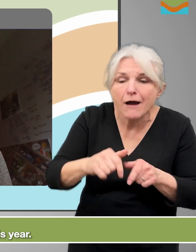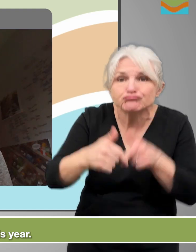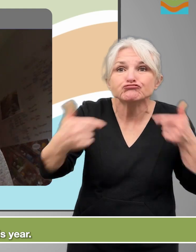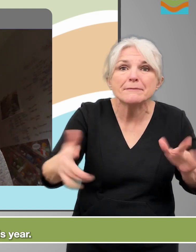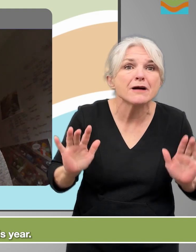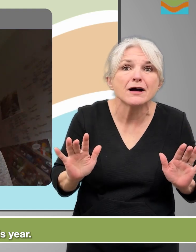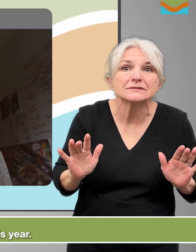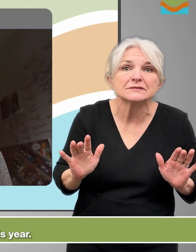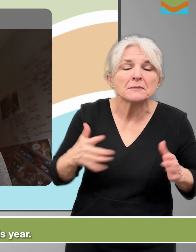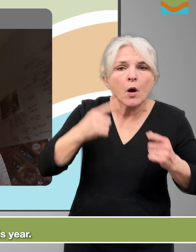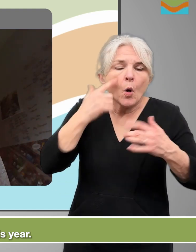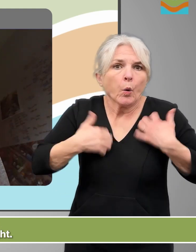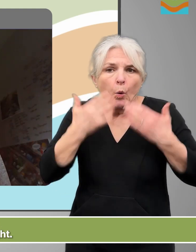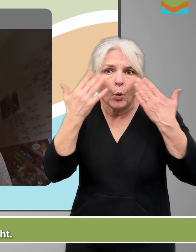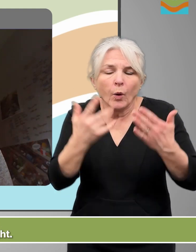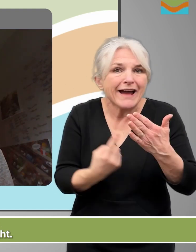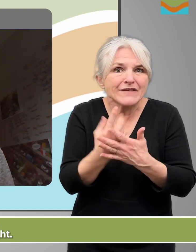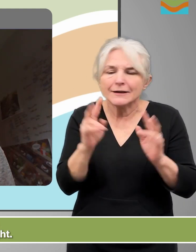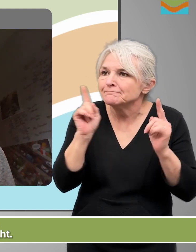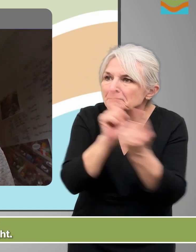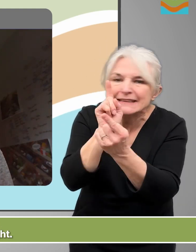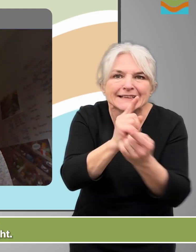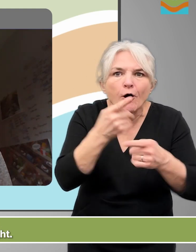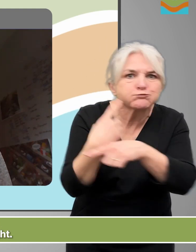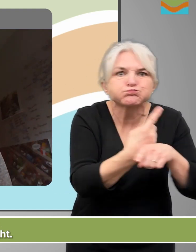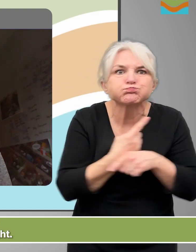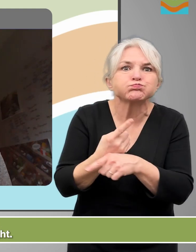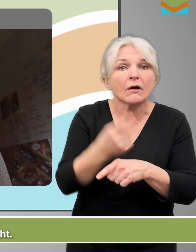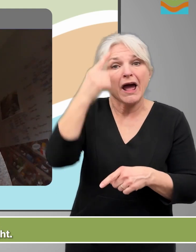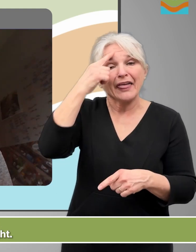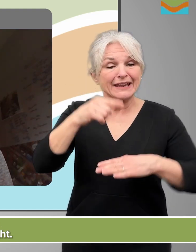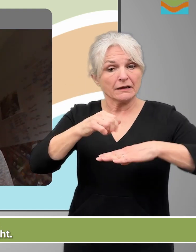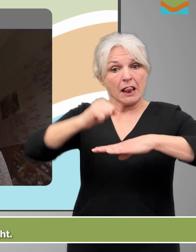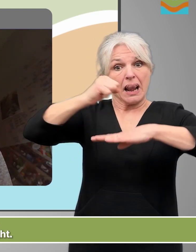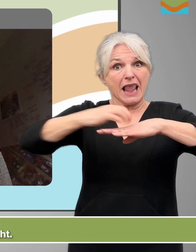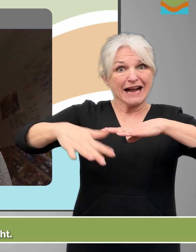We'll hopefully cross paths this year. I think the future of the subsurface is looking bright.